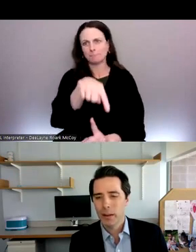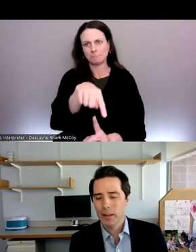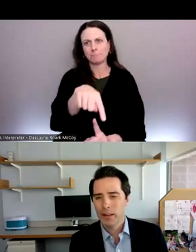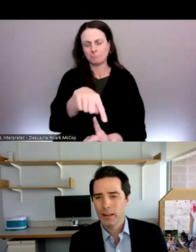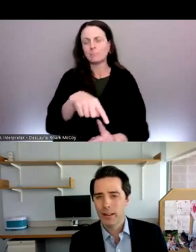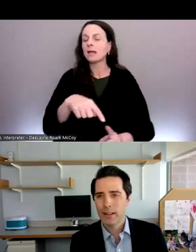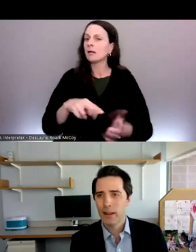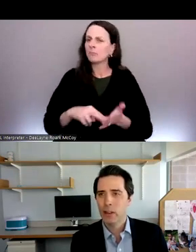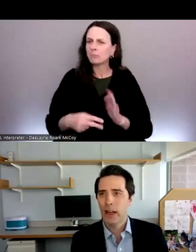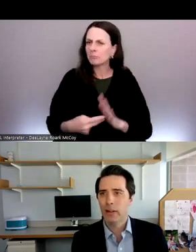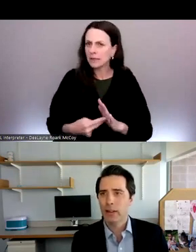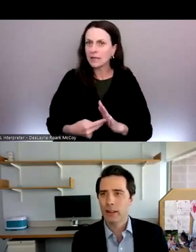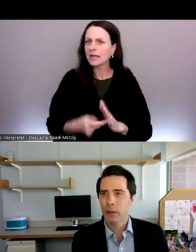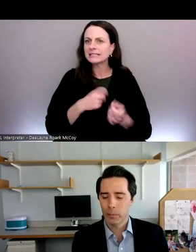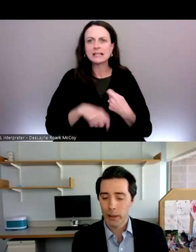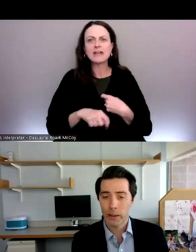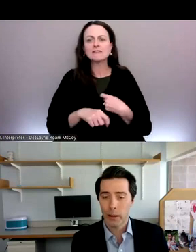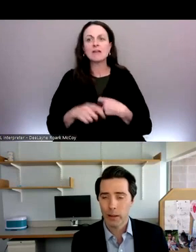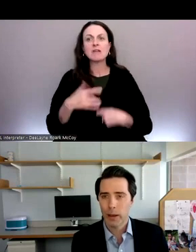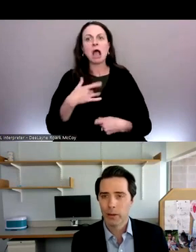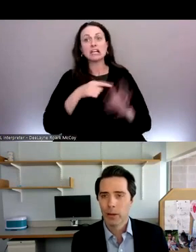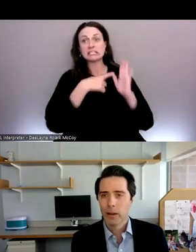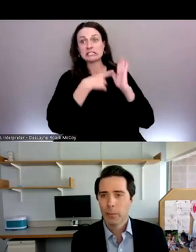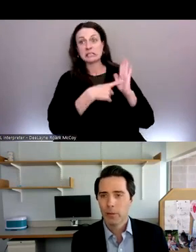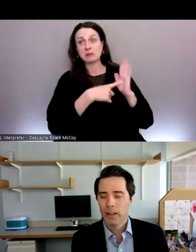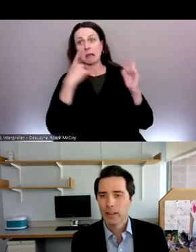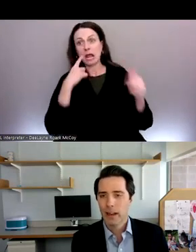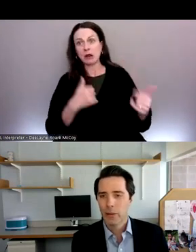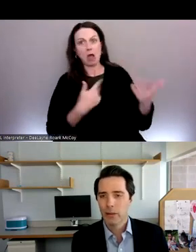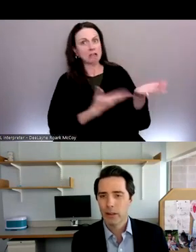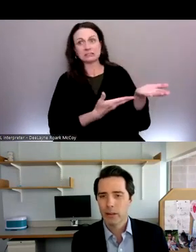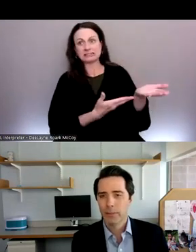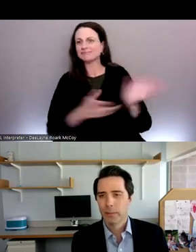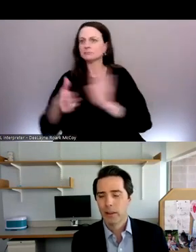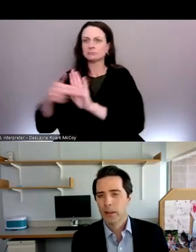mean by this is instead of just having a symptom like I talked about it provides